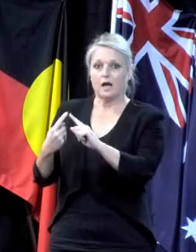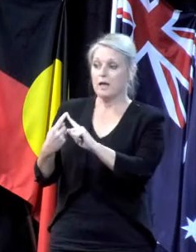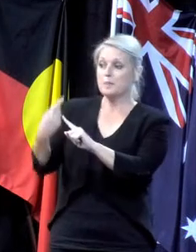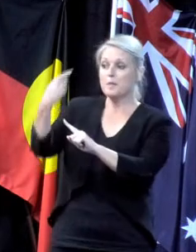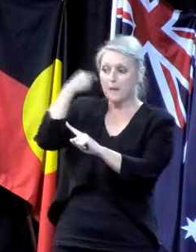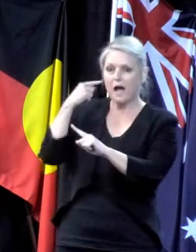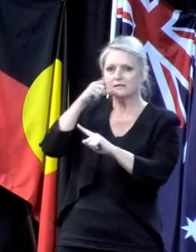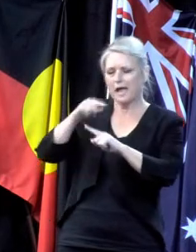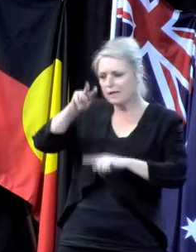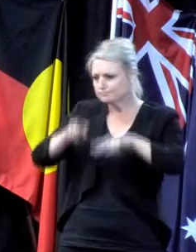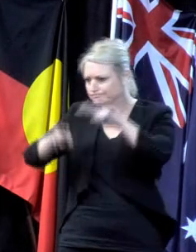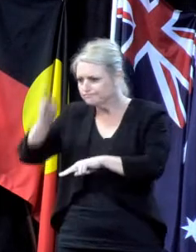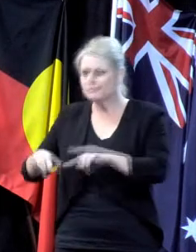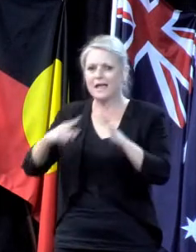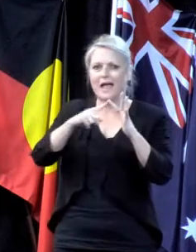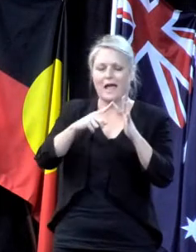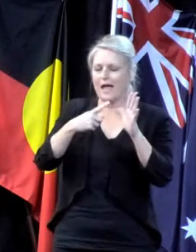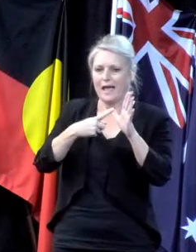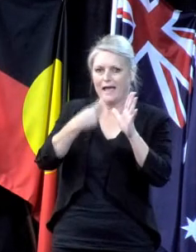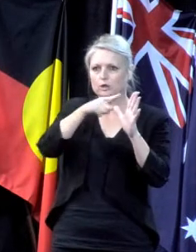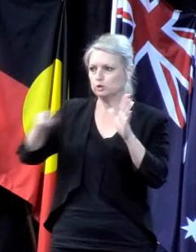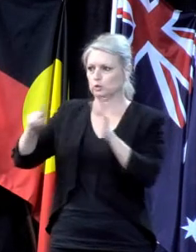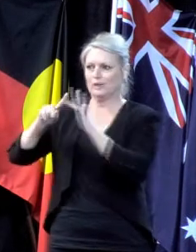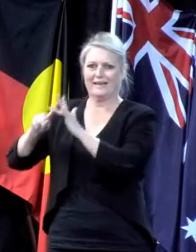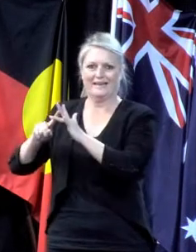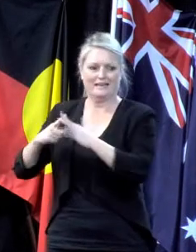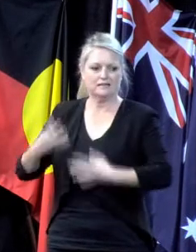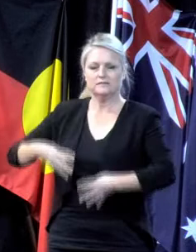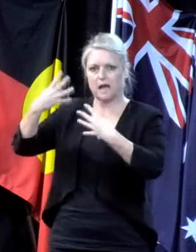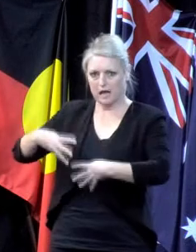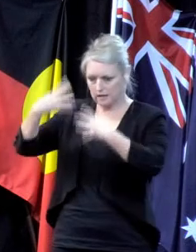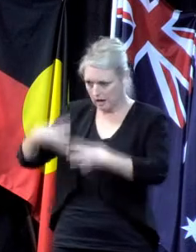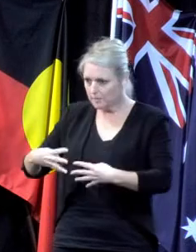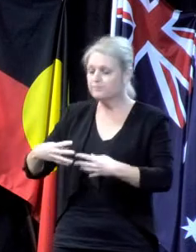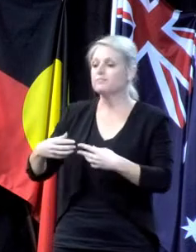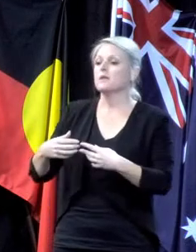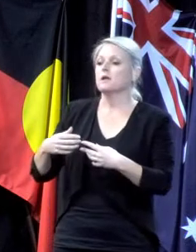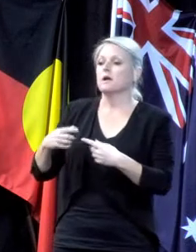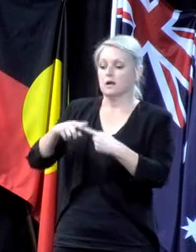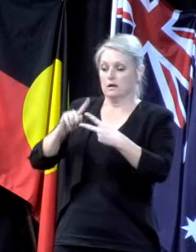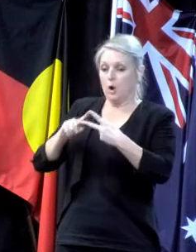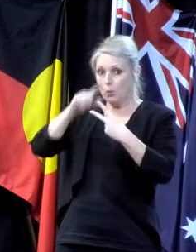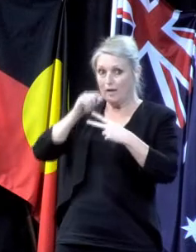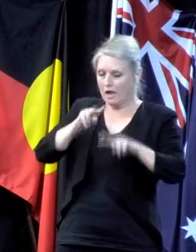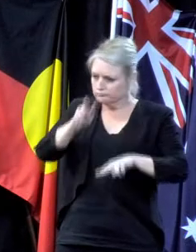We can track behavior data to see about the encounters that are happening in the classrooms at the school.